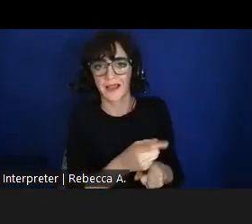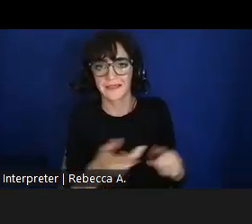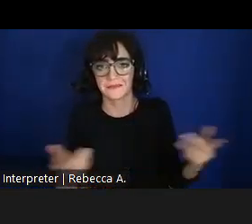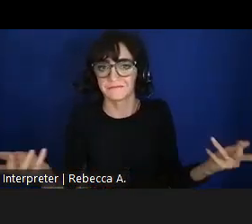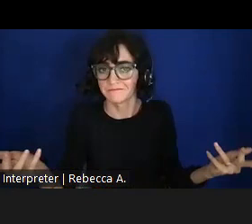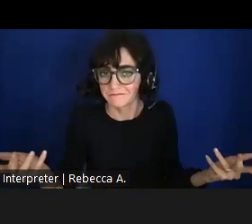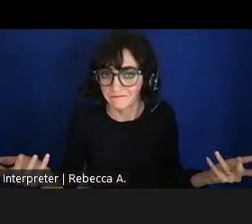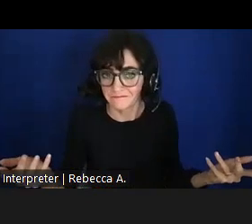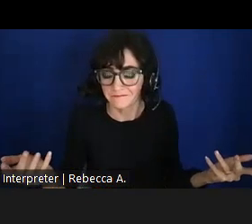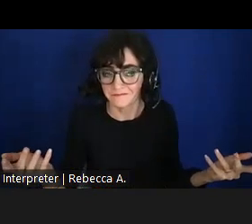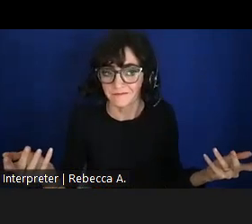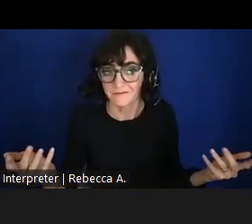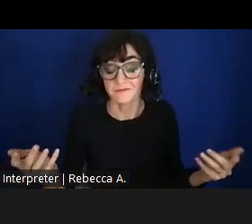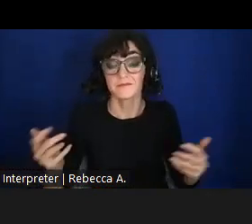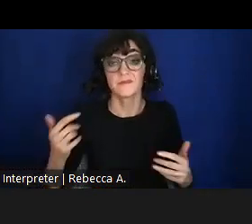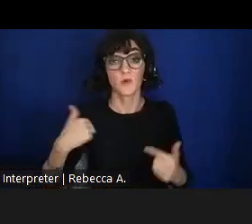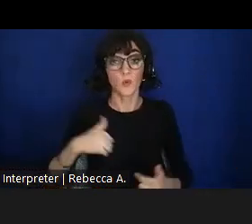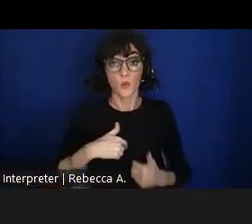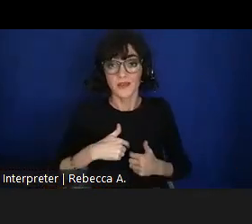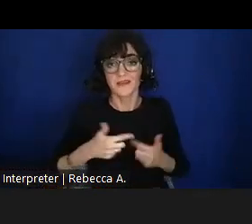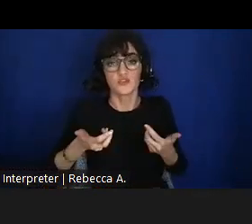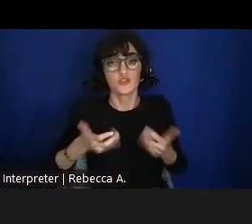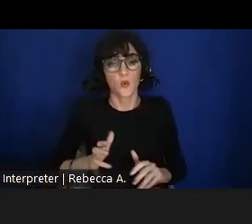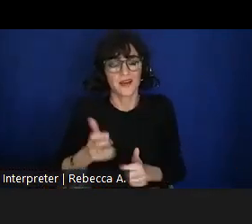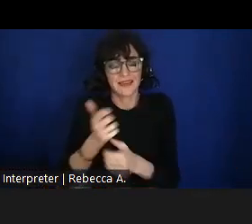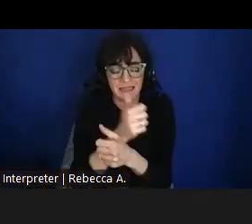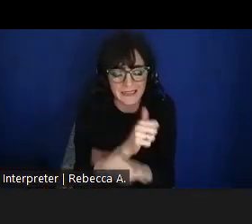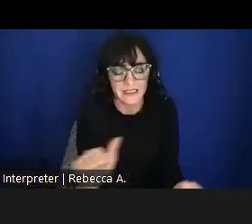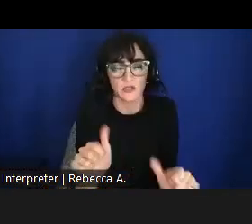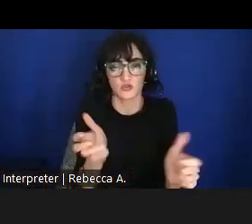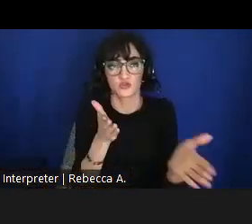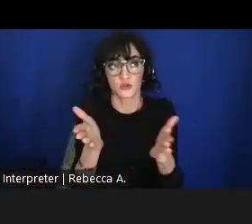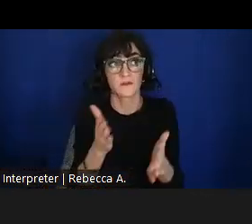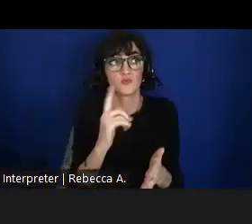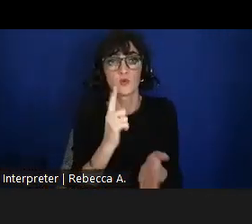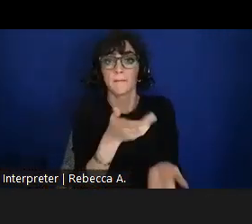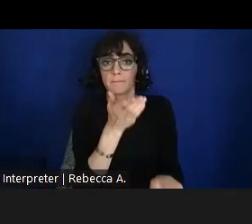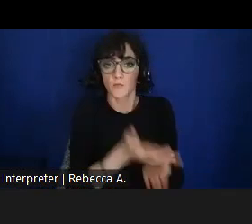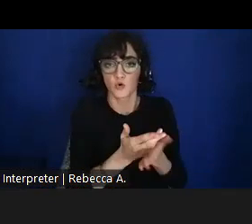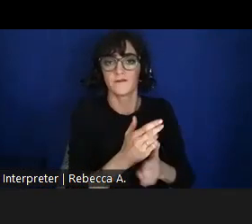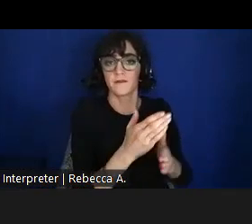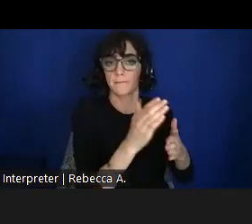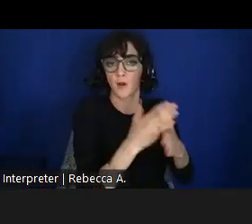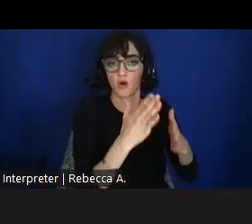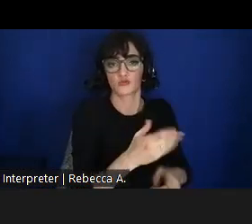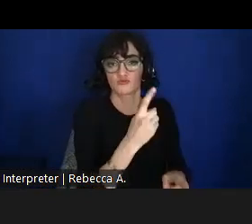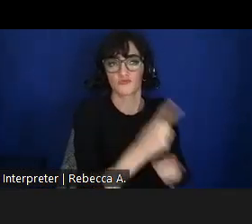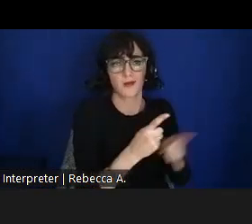be proving an unsafe partner right we want our services to be the total opposite of the